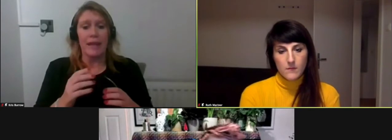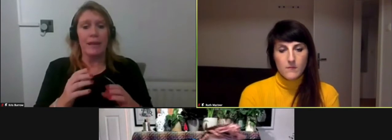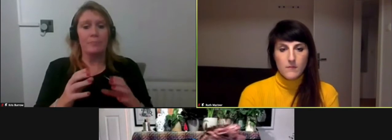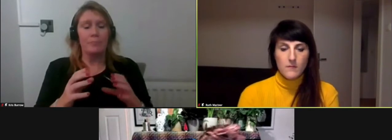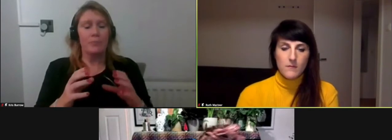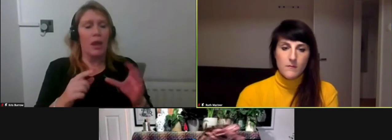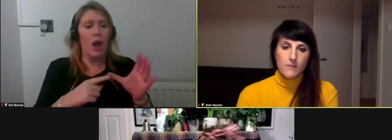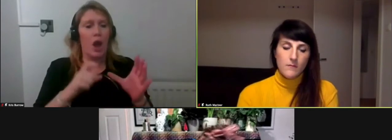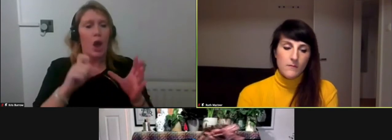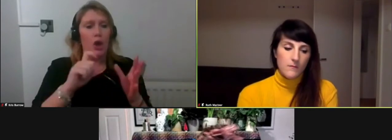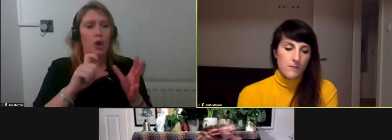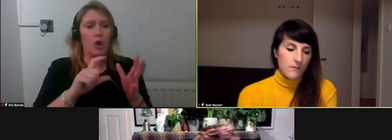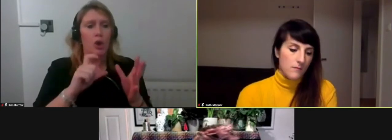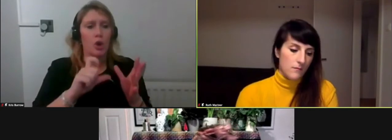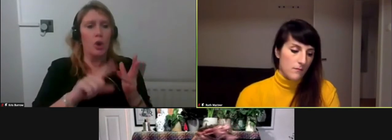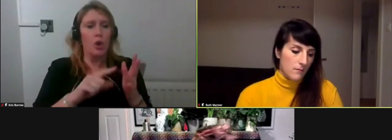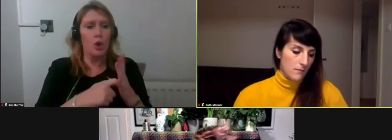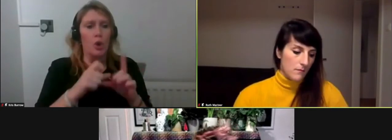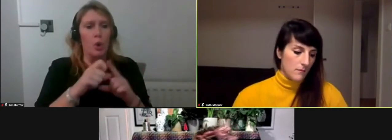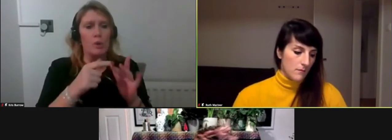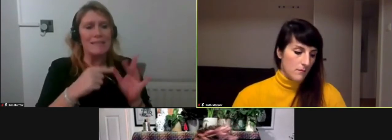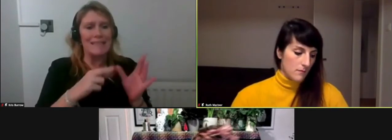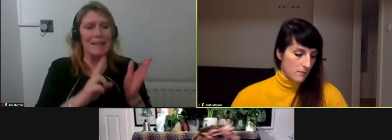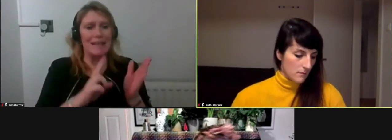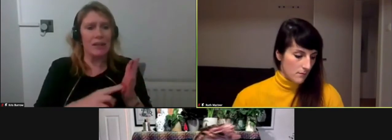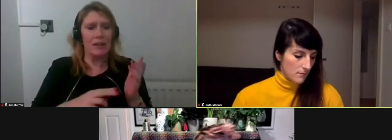voice. The reason for that is because